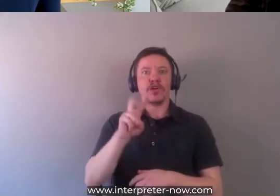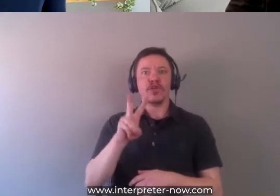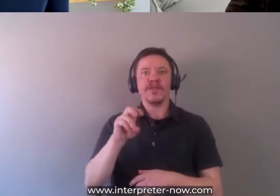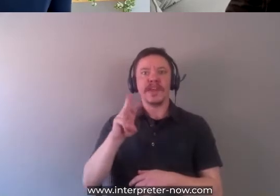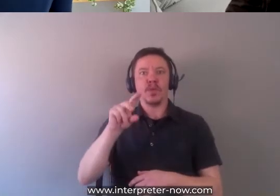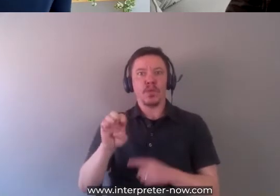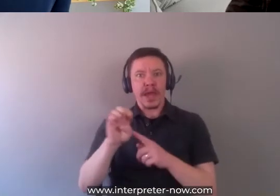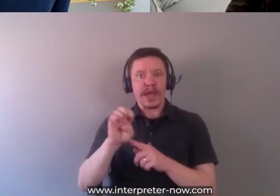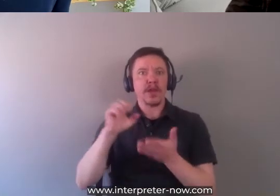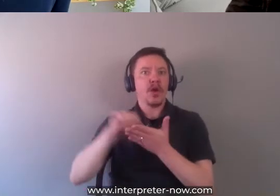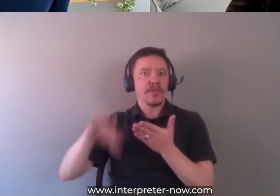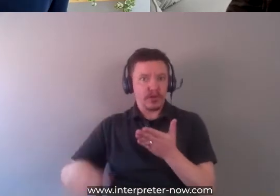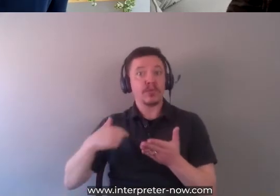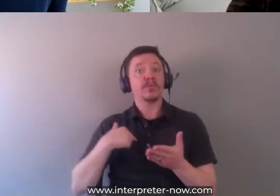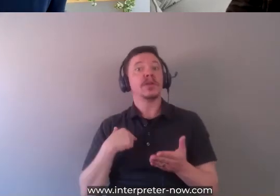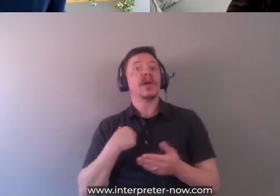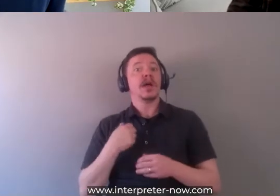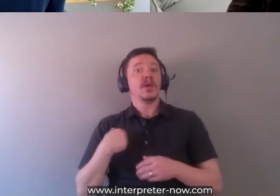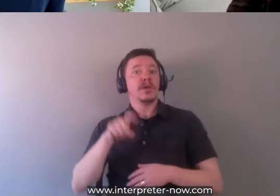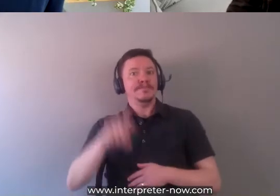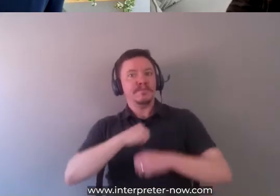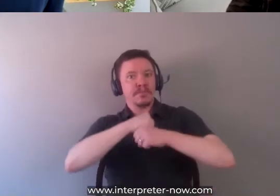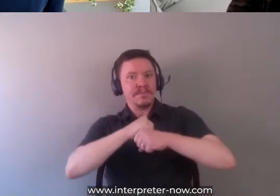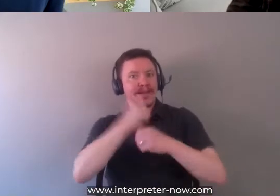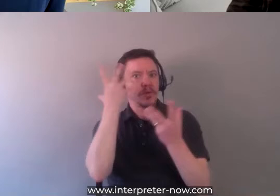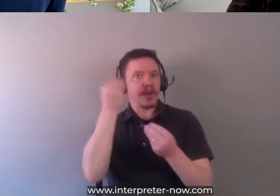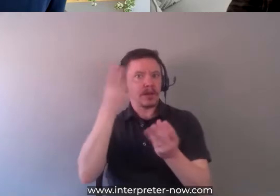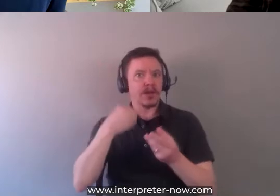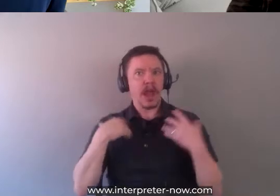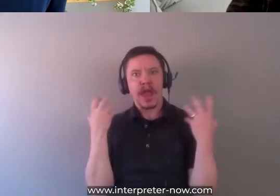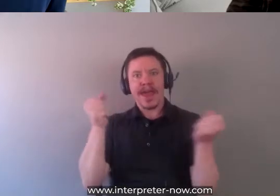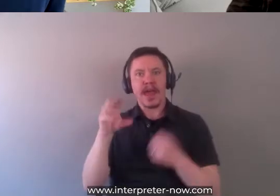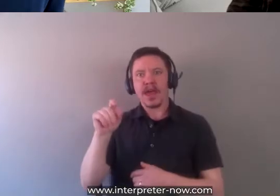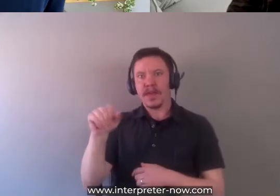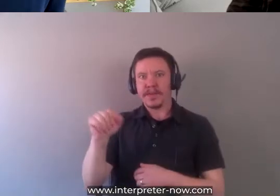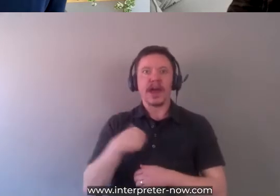to Protect Health Data, and we'll share the links to both of those for audience to in